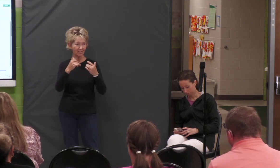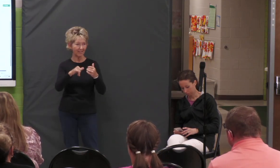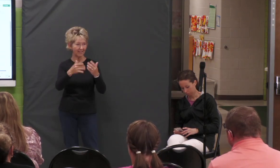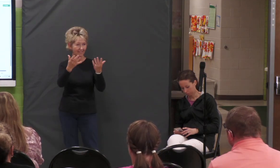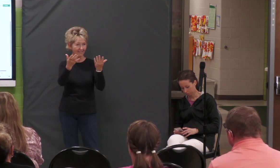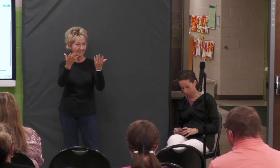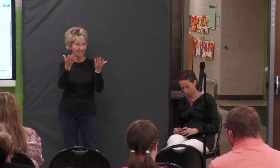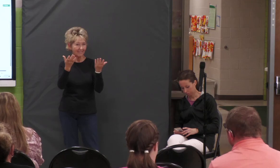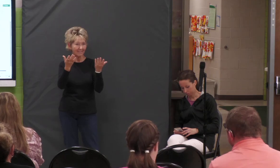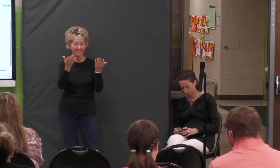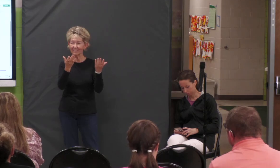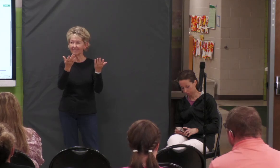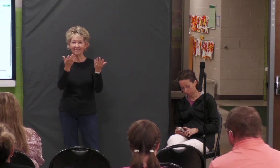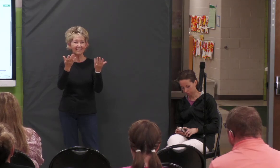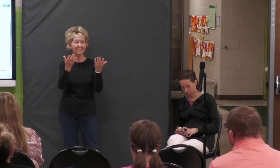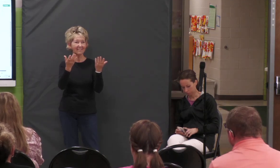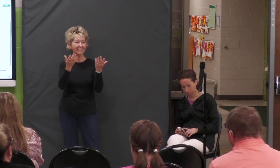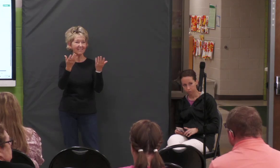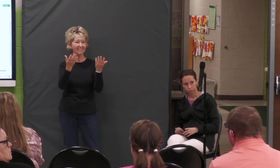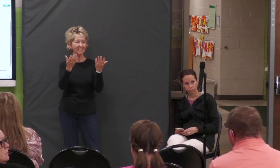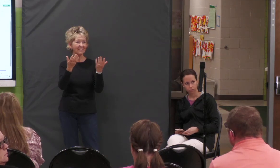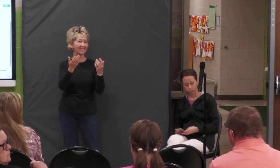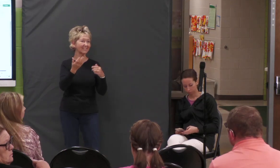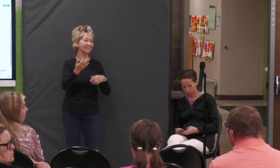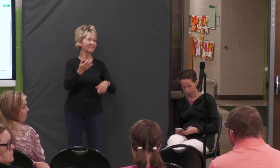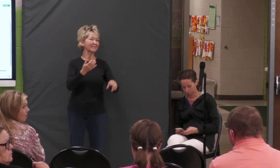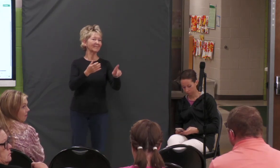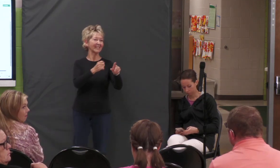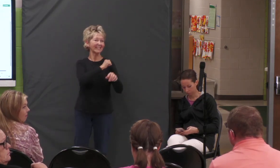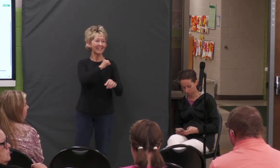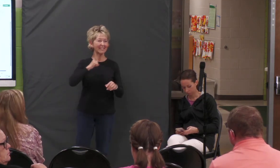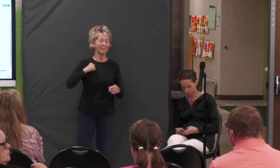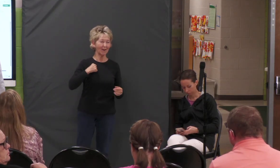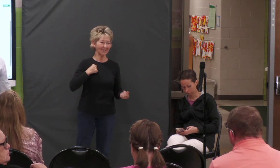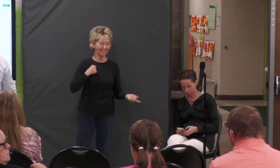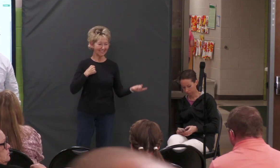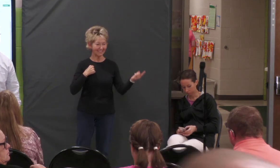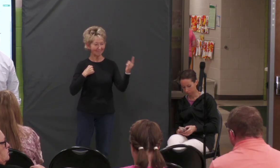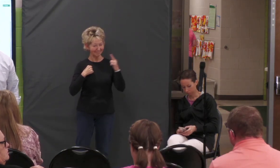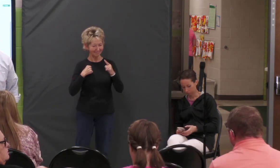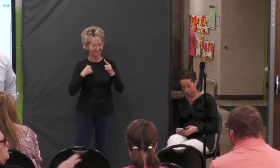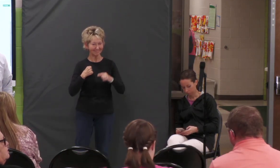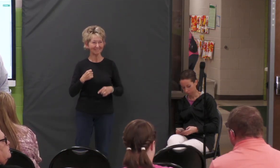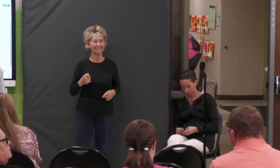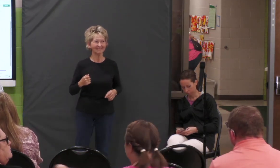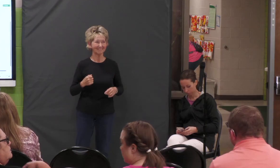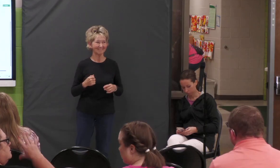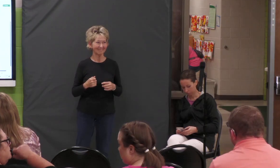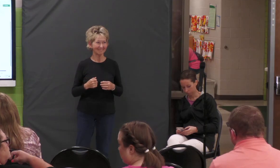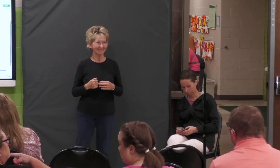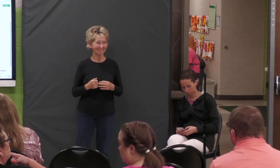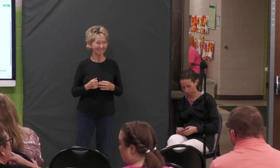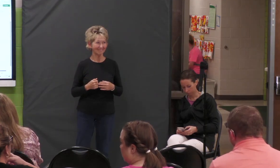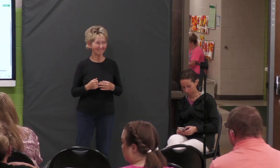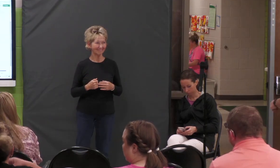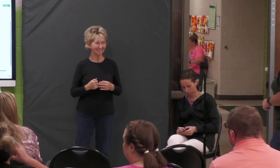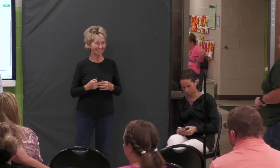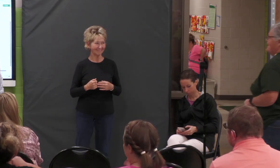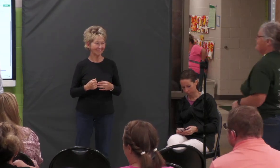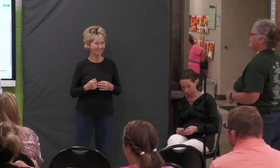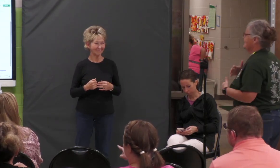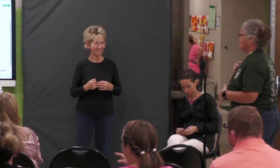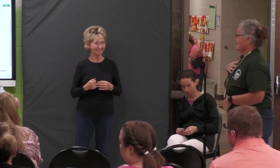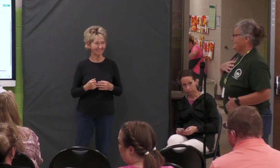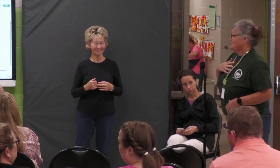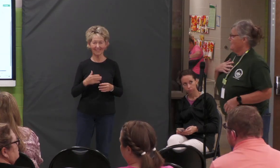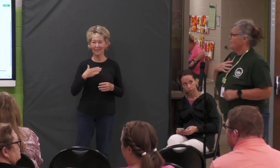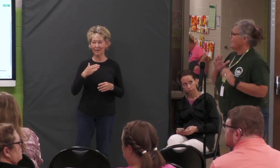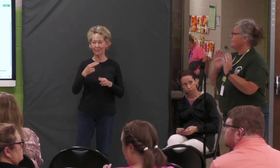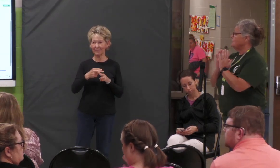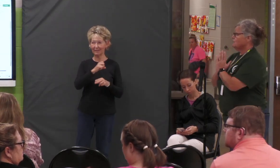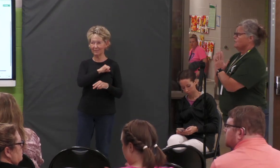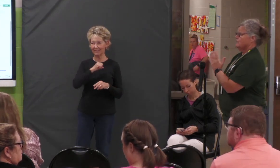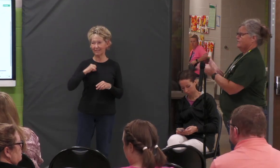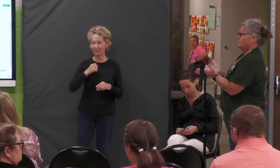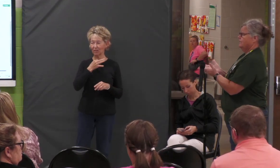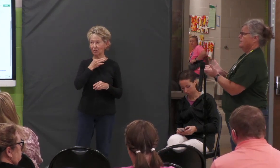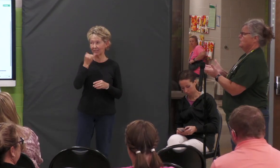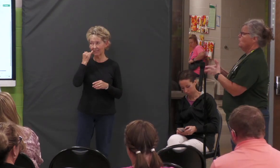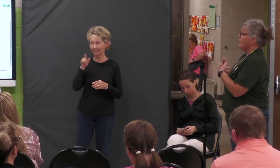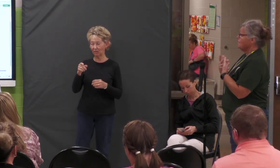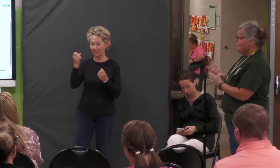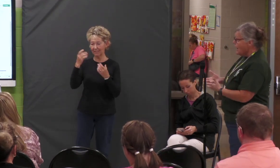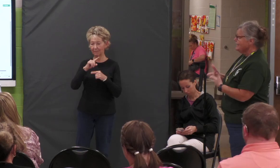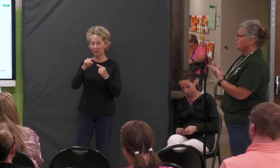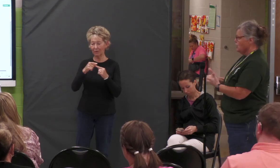ready My name is Sandy Smock and I'm just curious if you could tell me when I might